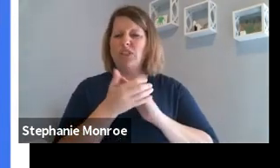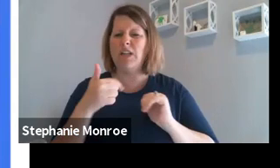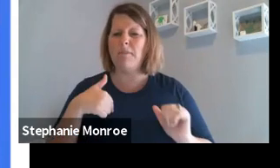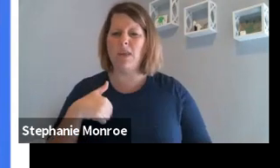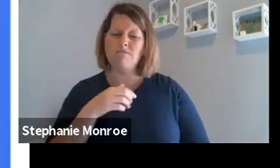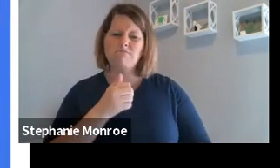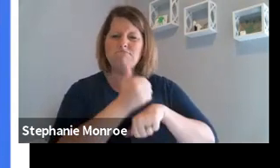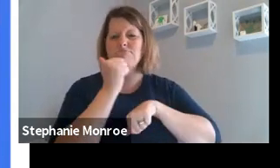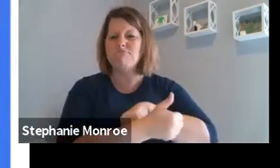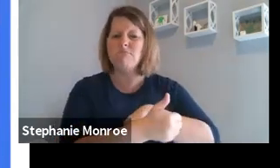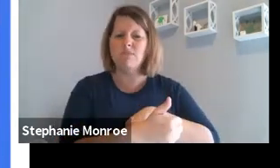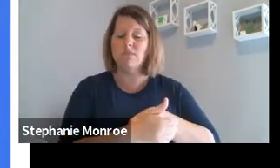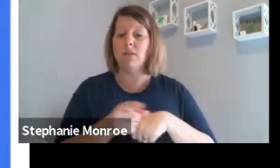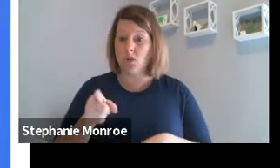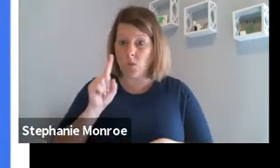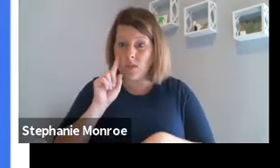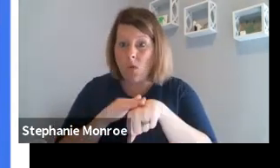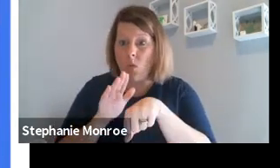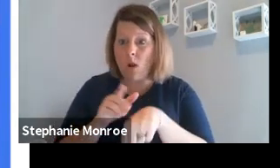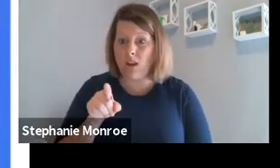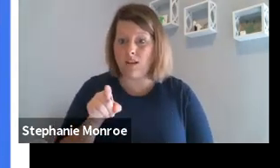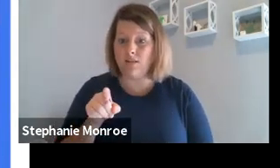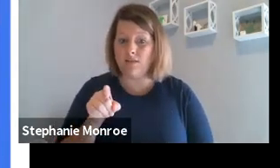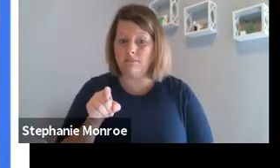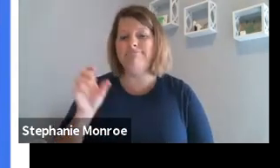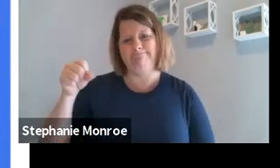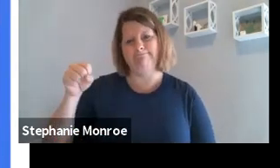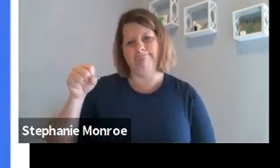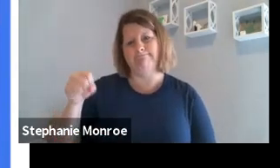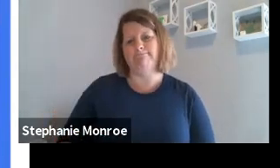of a potentially abusive relationship? And the answer is yes, most definitely.